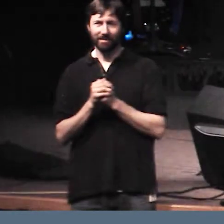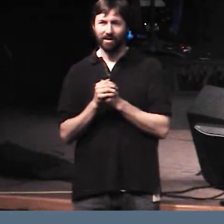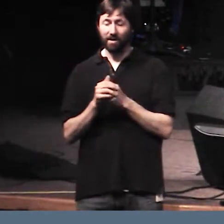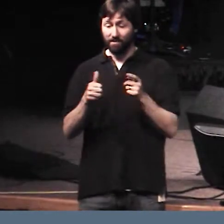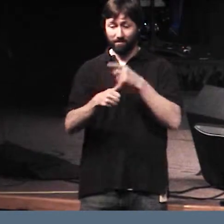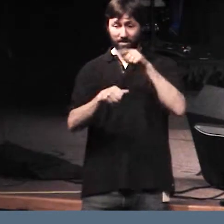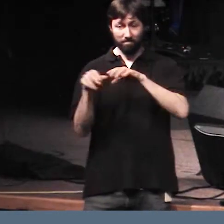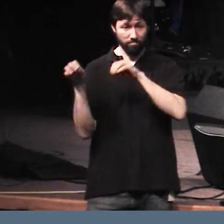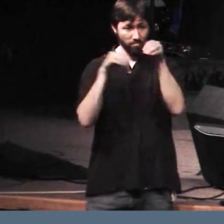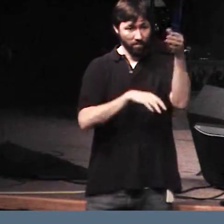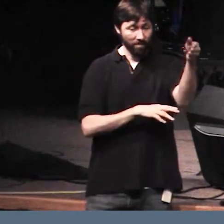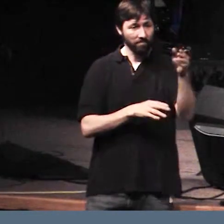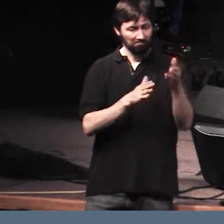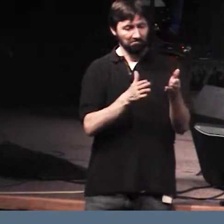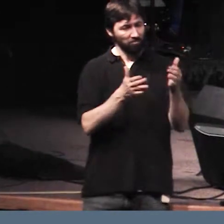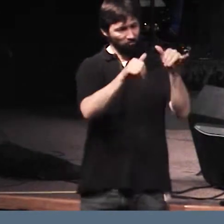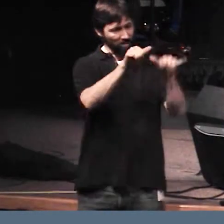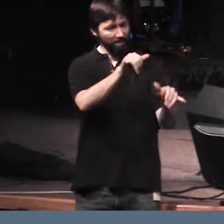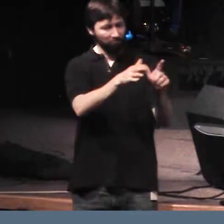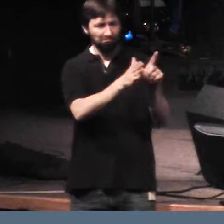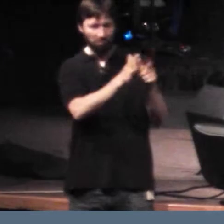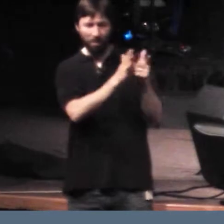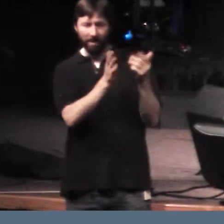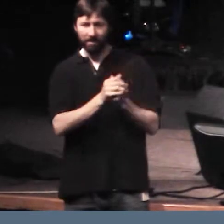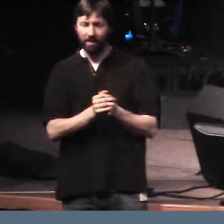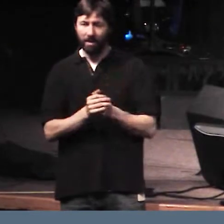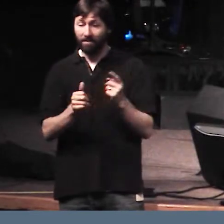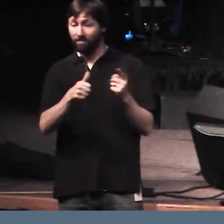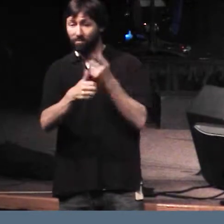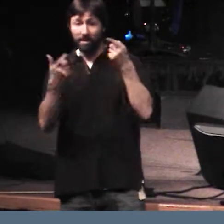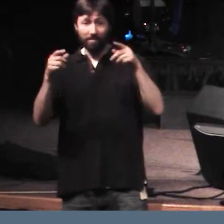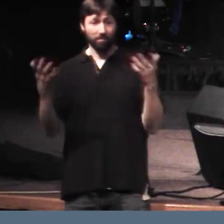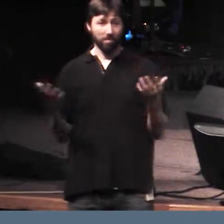when the move to Maob they're only there for a little while but the first thing happens is